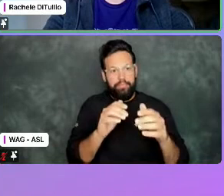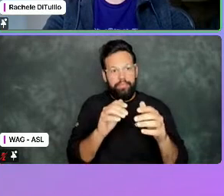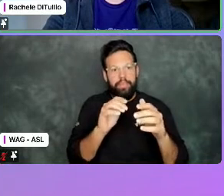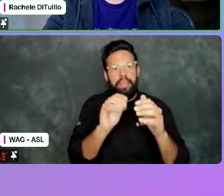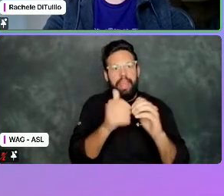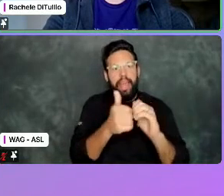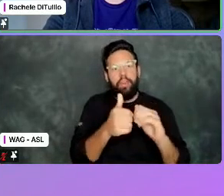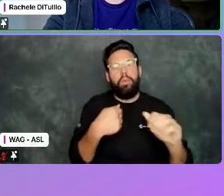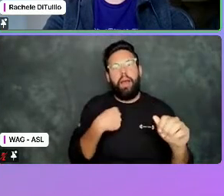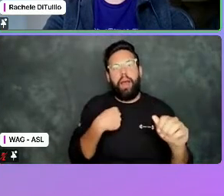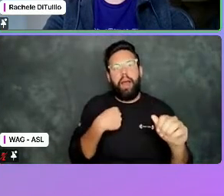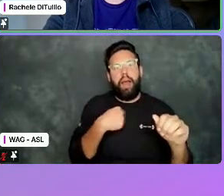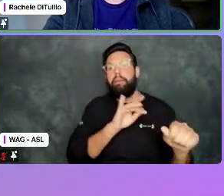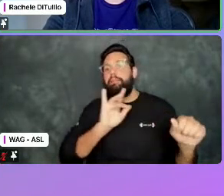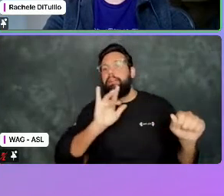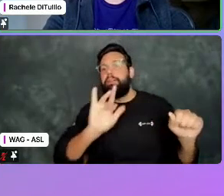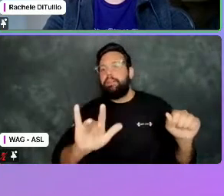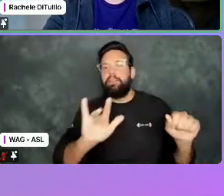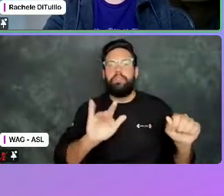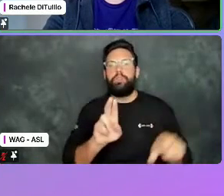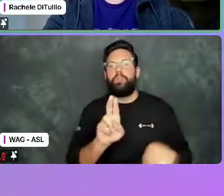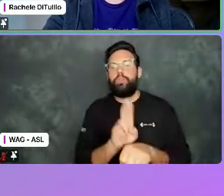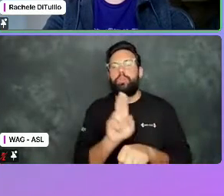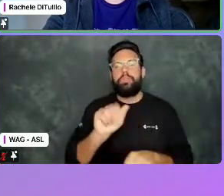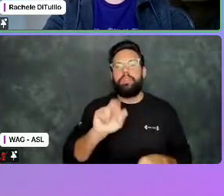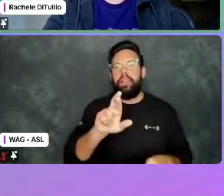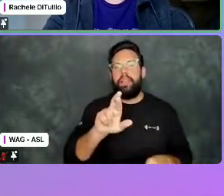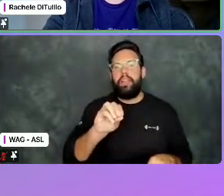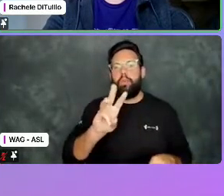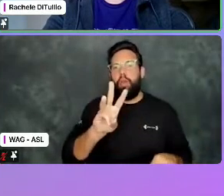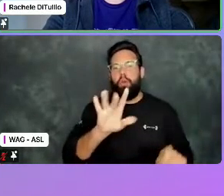we have some auto complete options that are listed below period the way that I can get to those auto